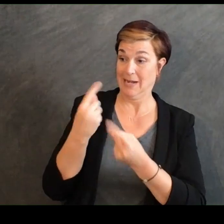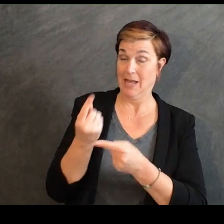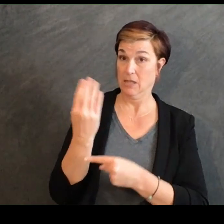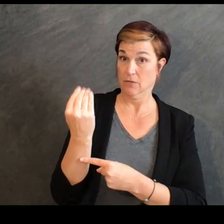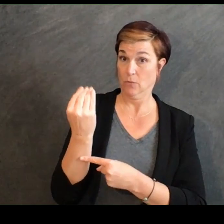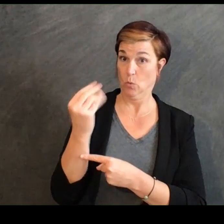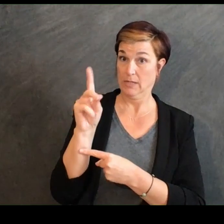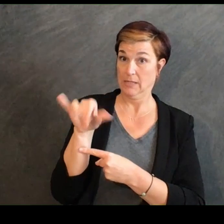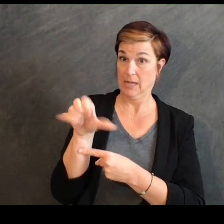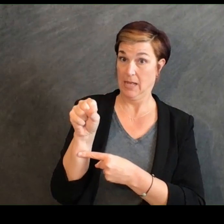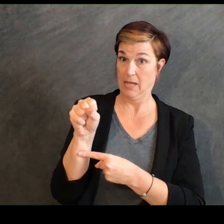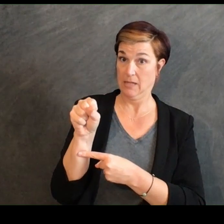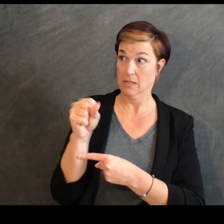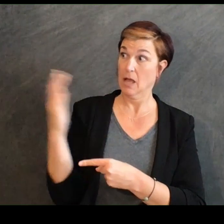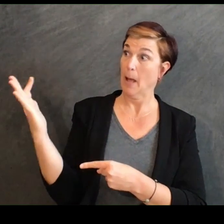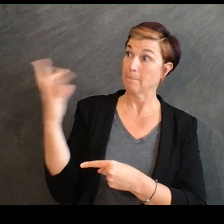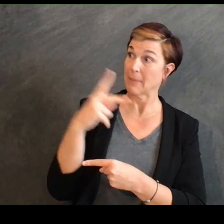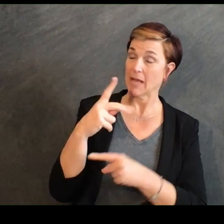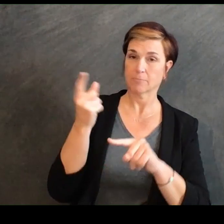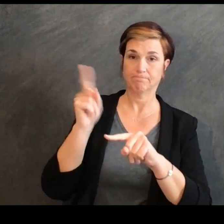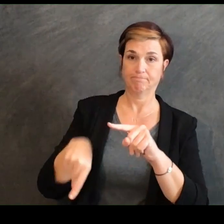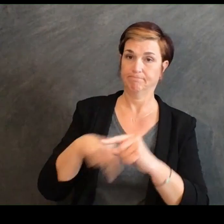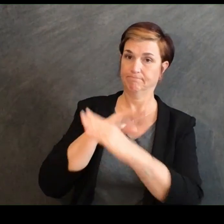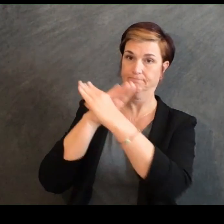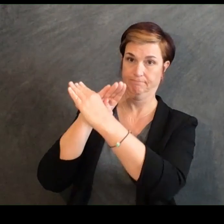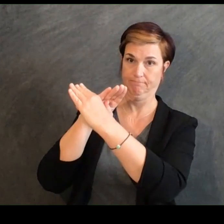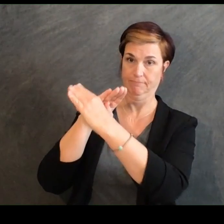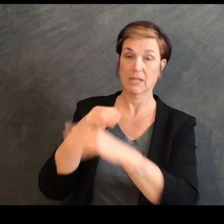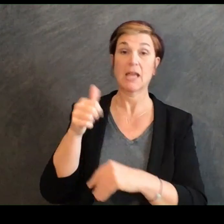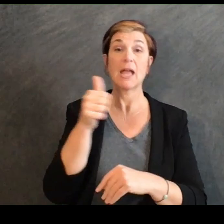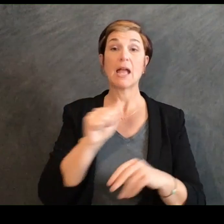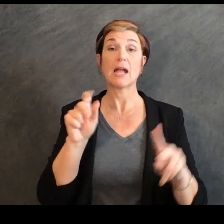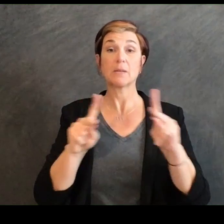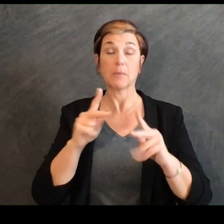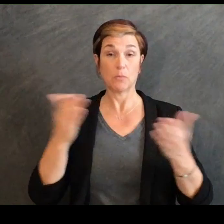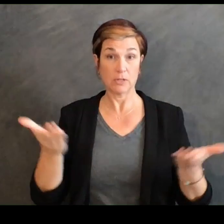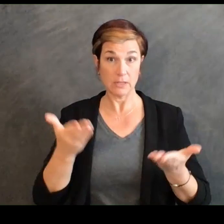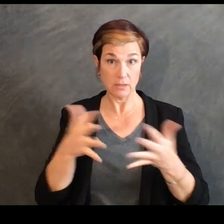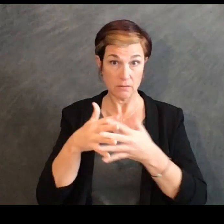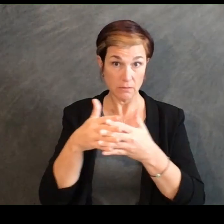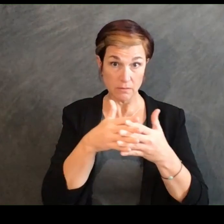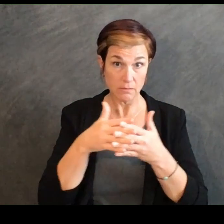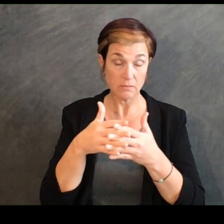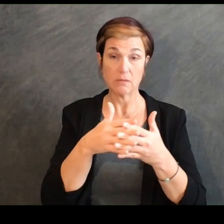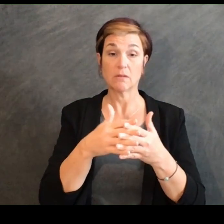States citizens permanent residents and our families any of the families